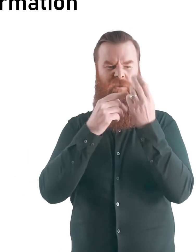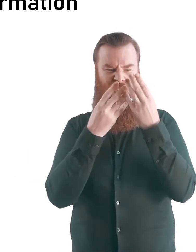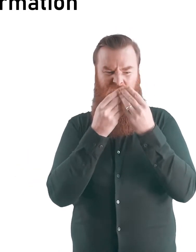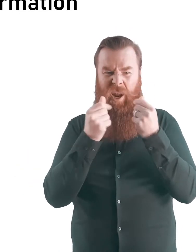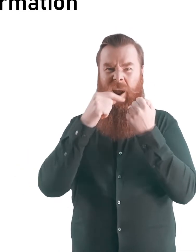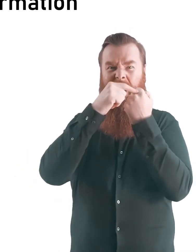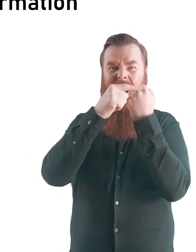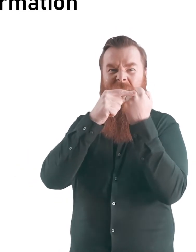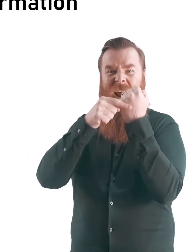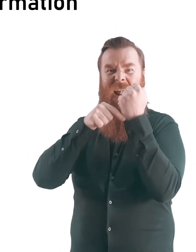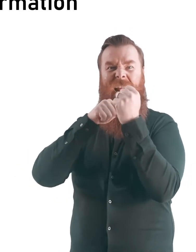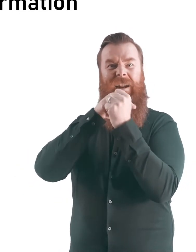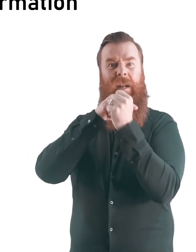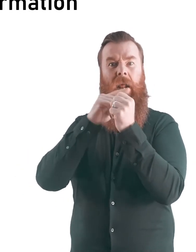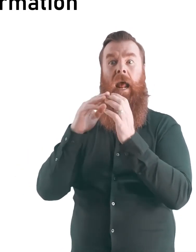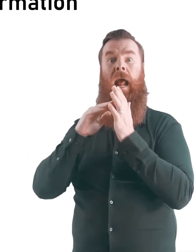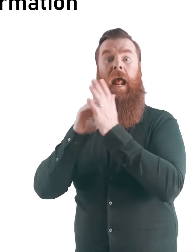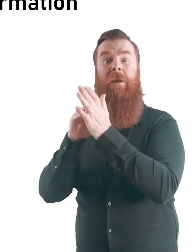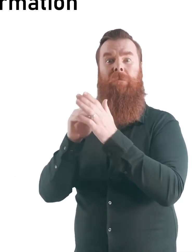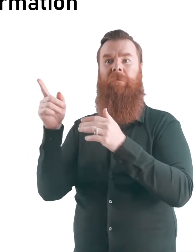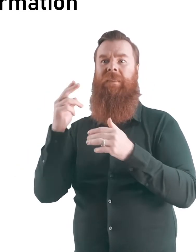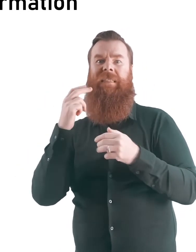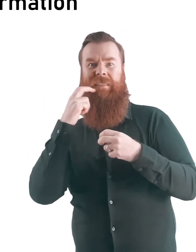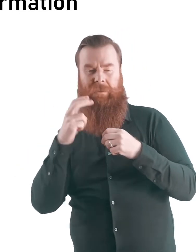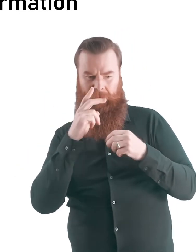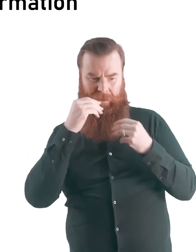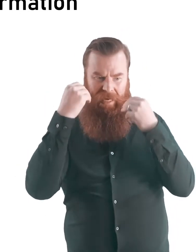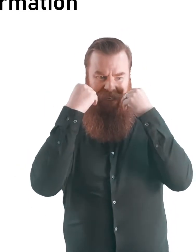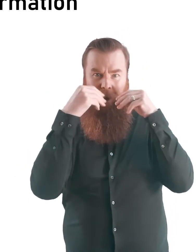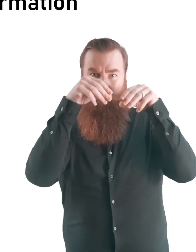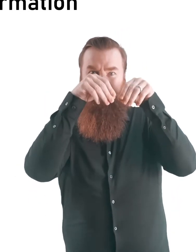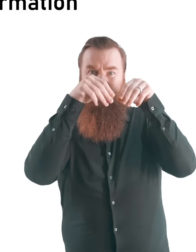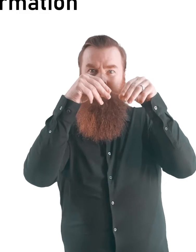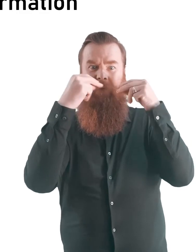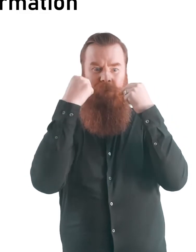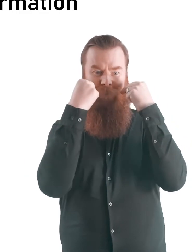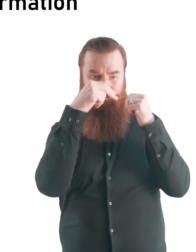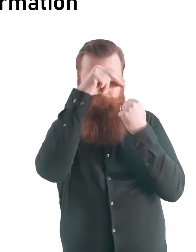to help the dentist fix the tooth as best as possible.